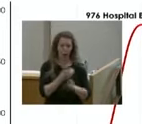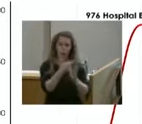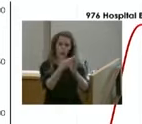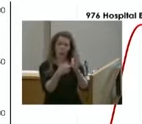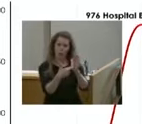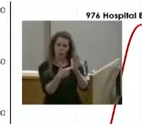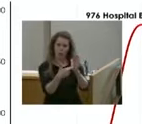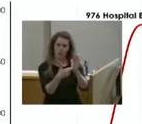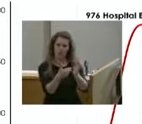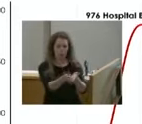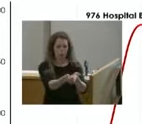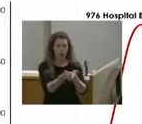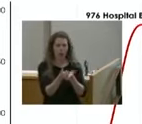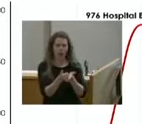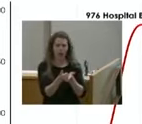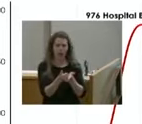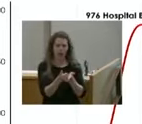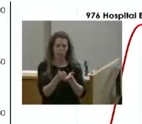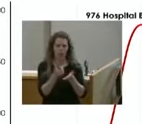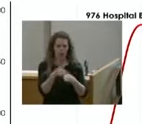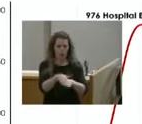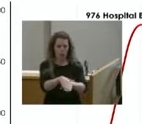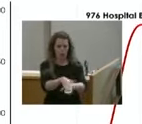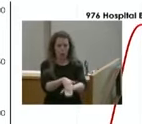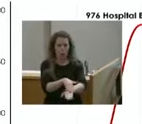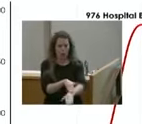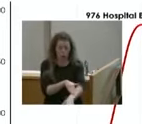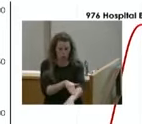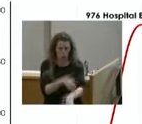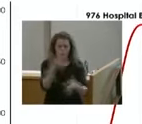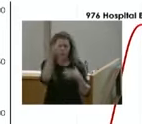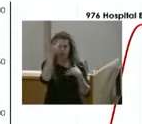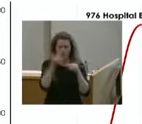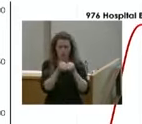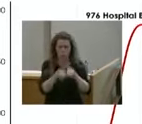And that is a strong break, you know, we really stopped it in the tracks. That's why